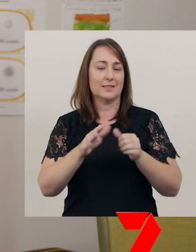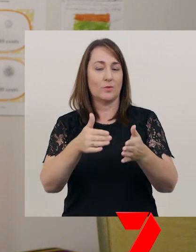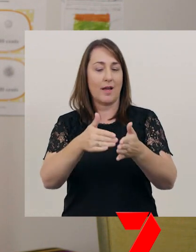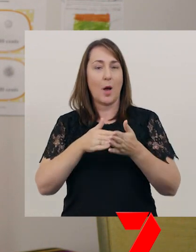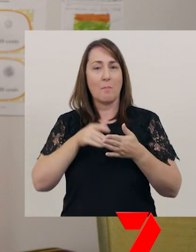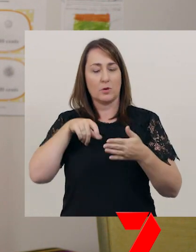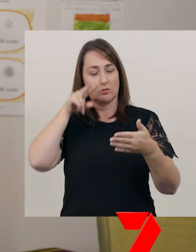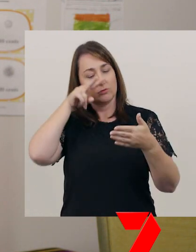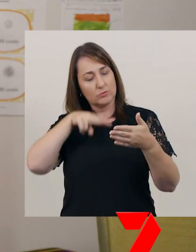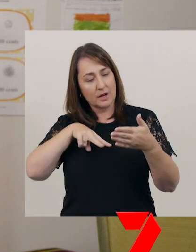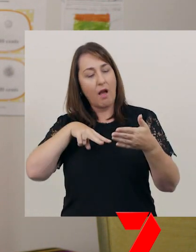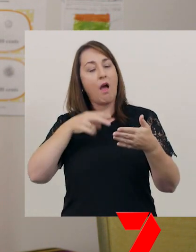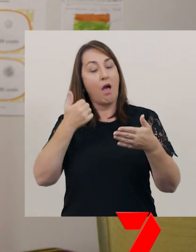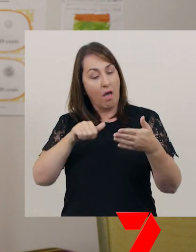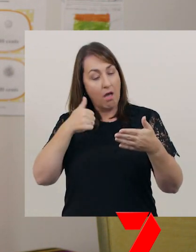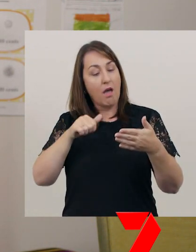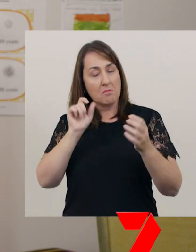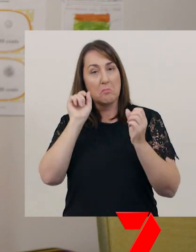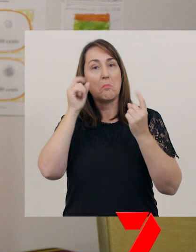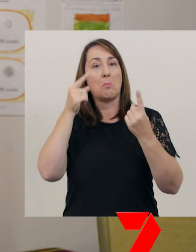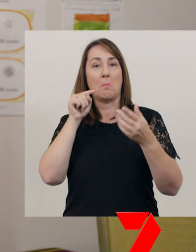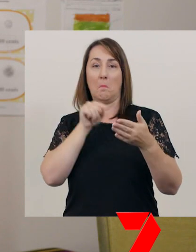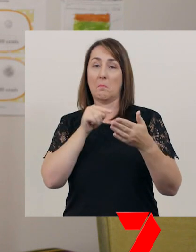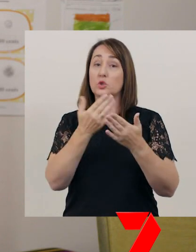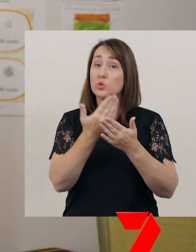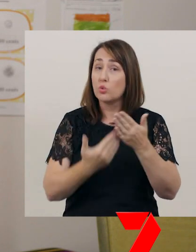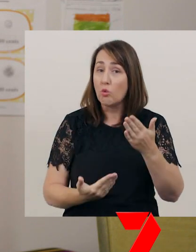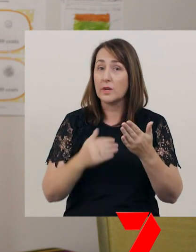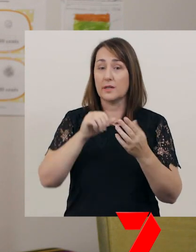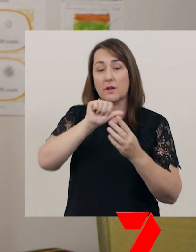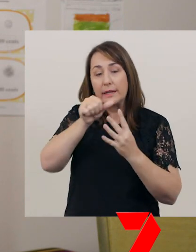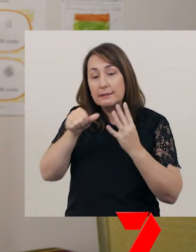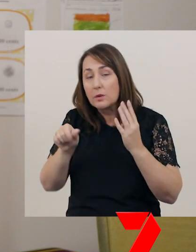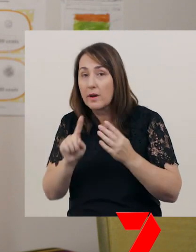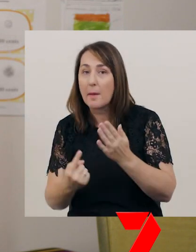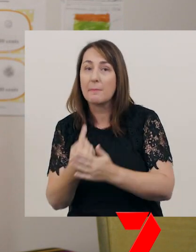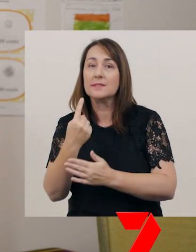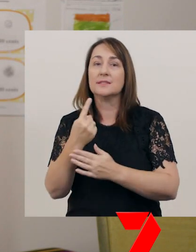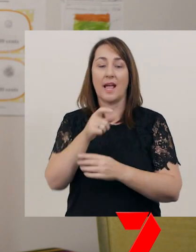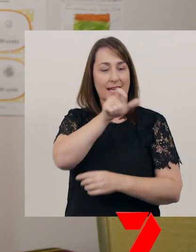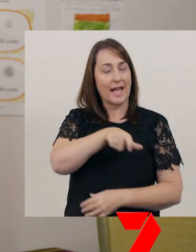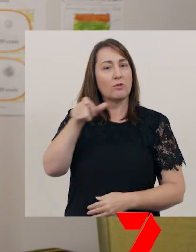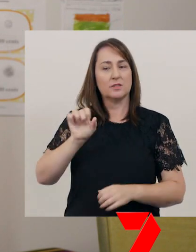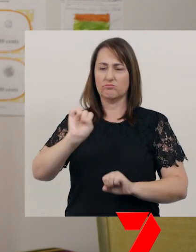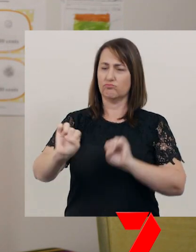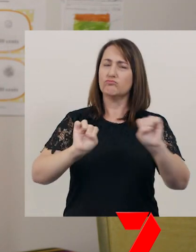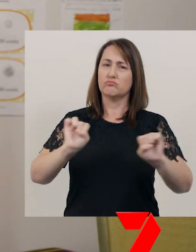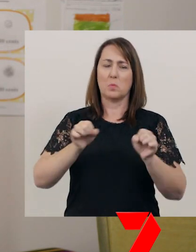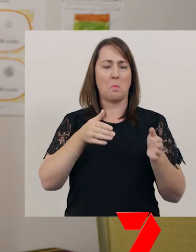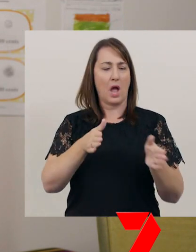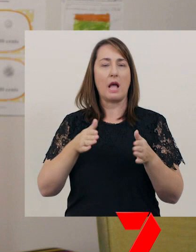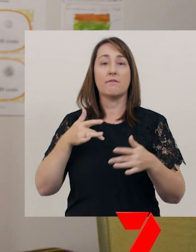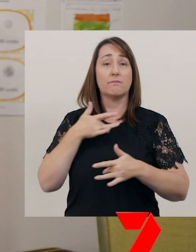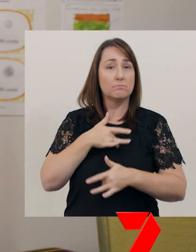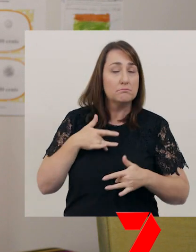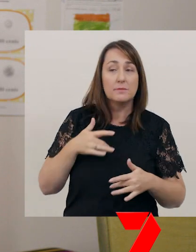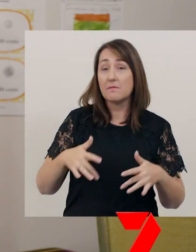and give information about the storyline, or plot, and the characters’ traits and feelings.